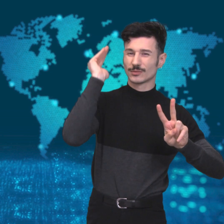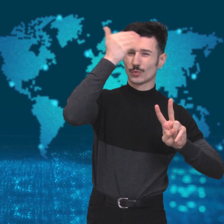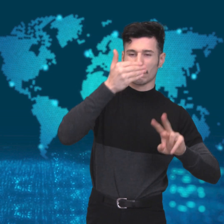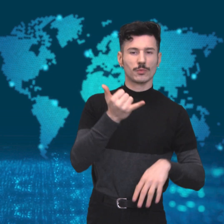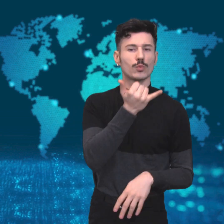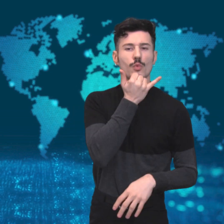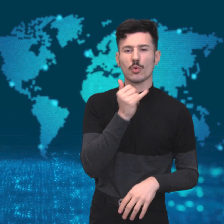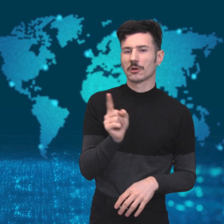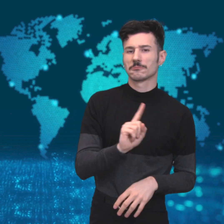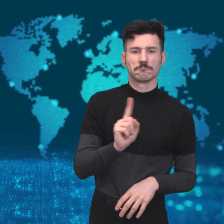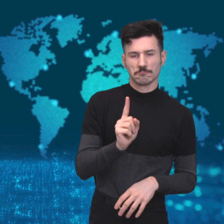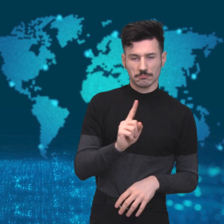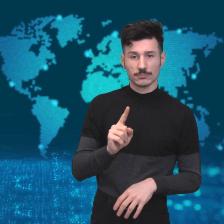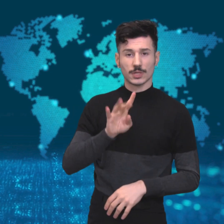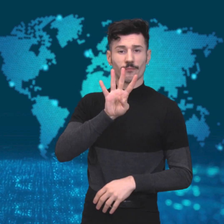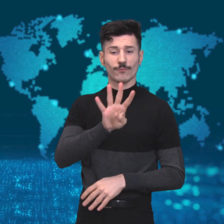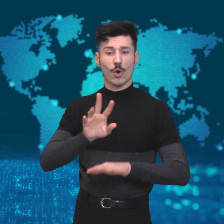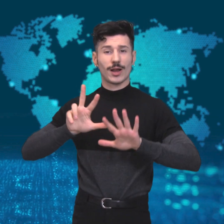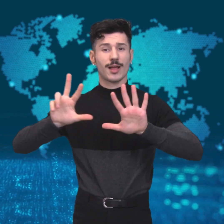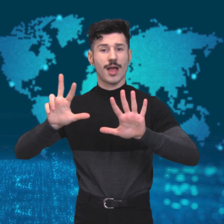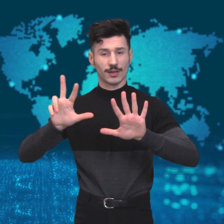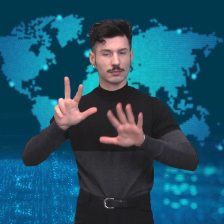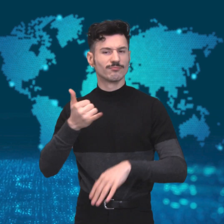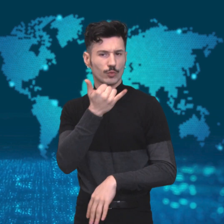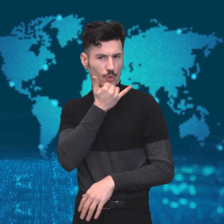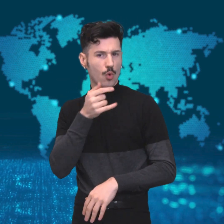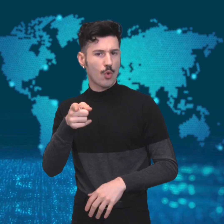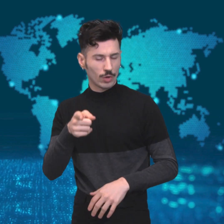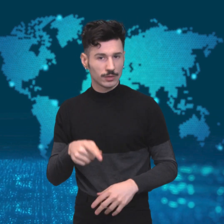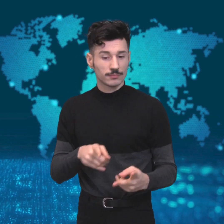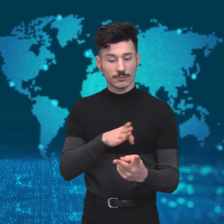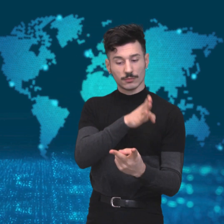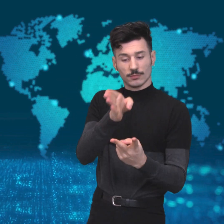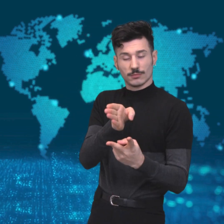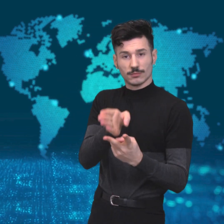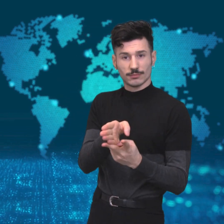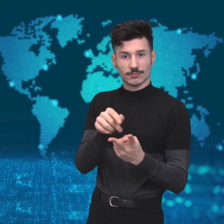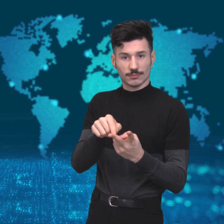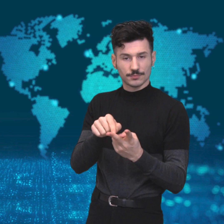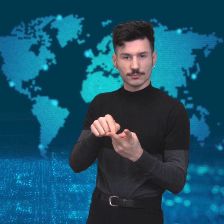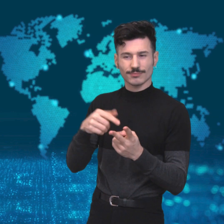and 48 senators voted guilty.